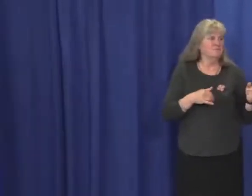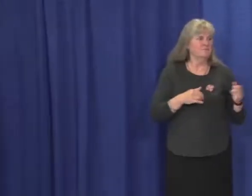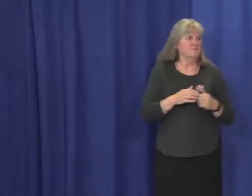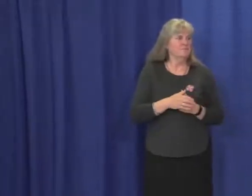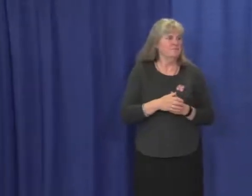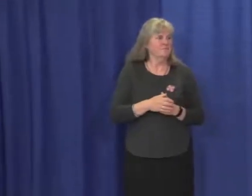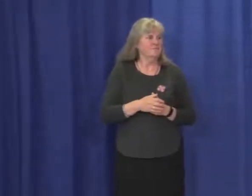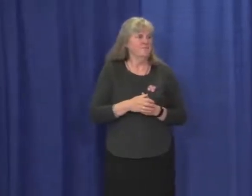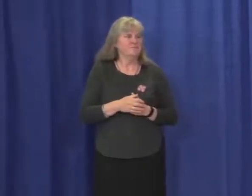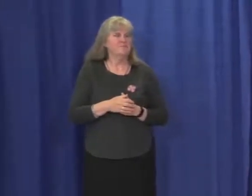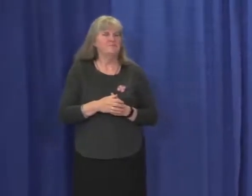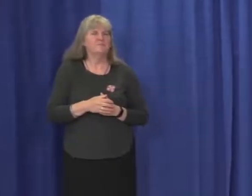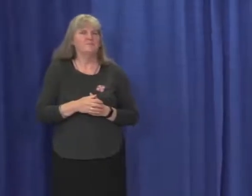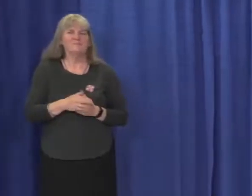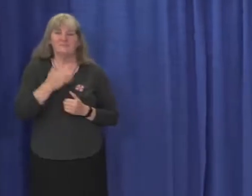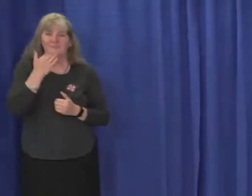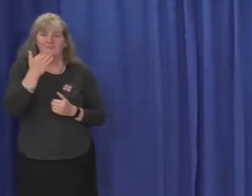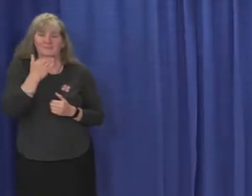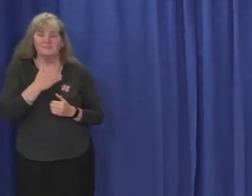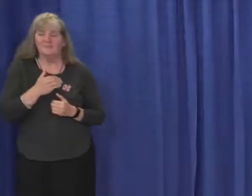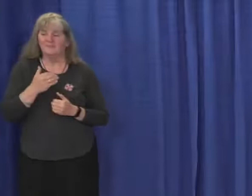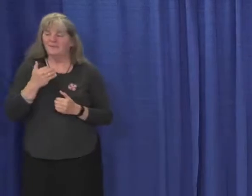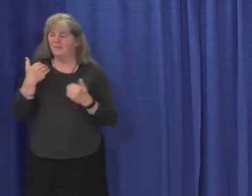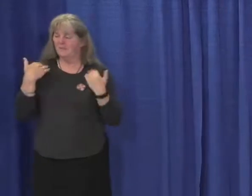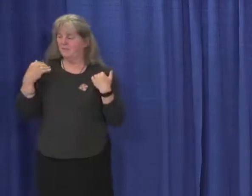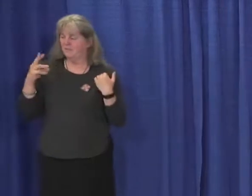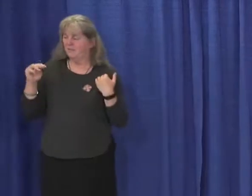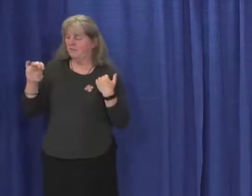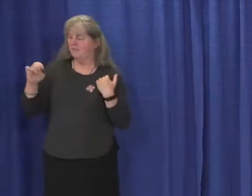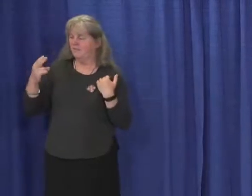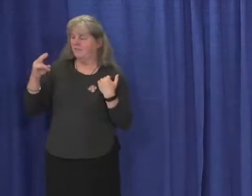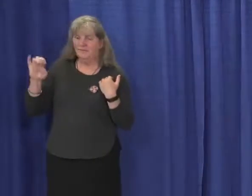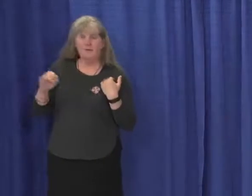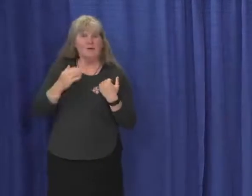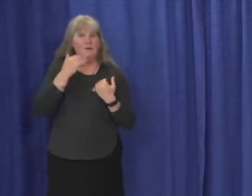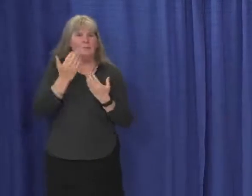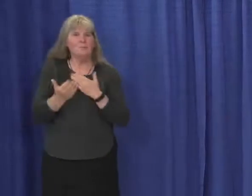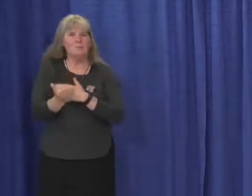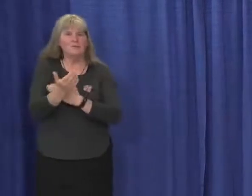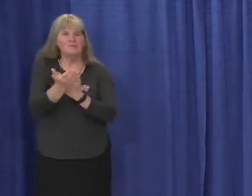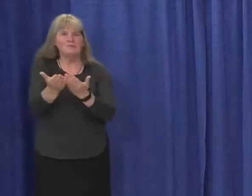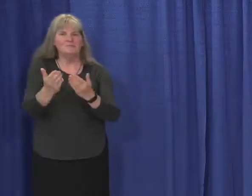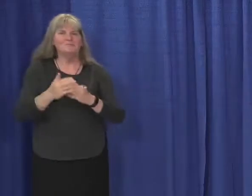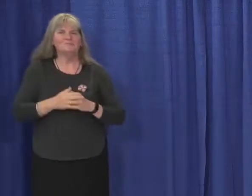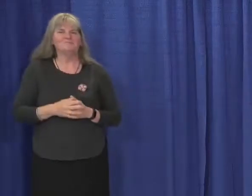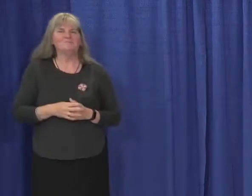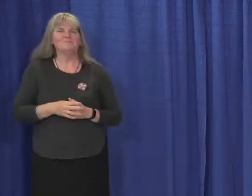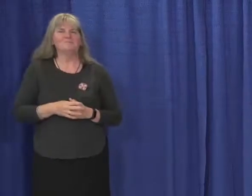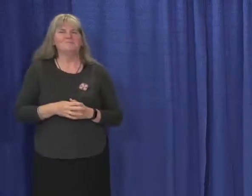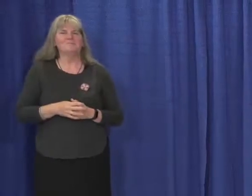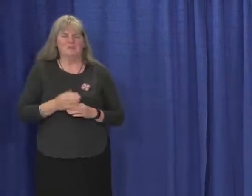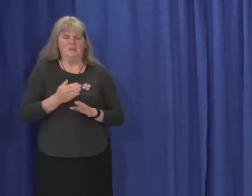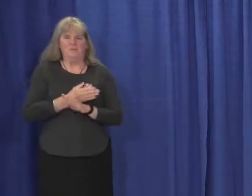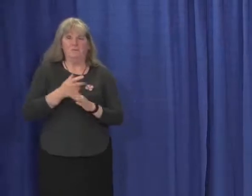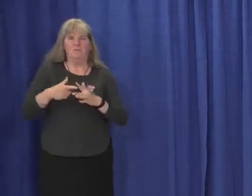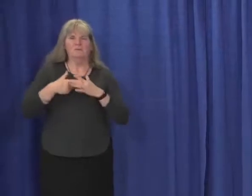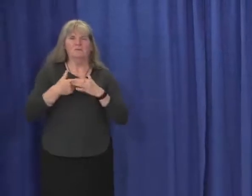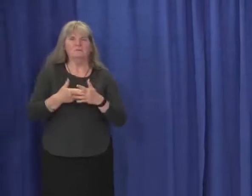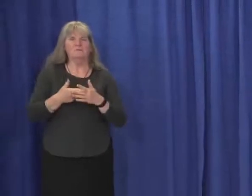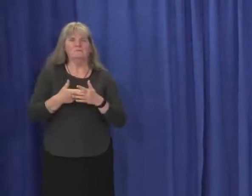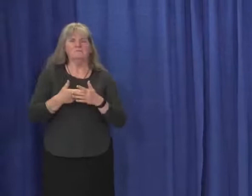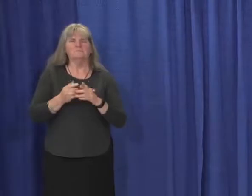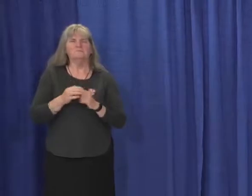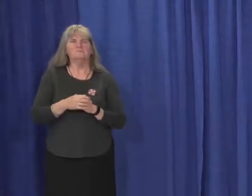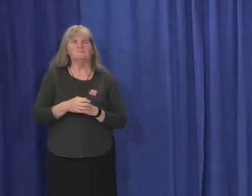Pat: Doctor Hanley?